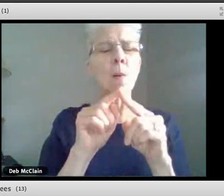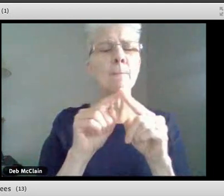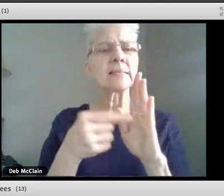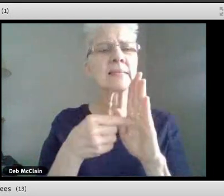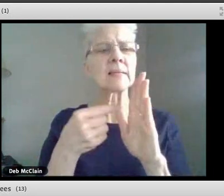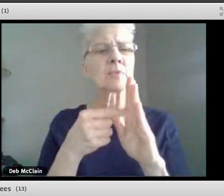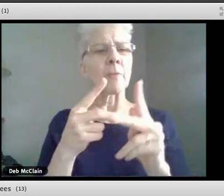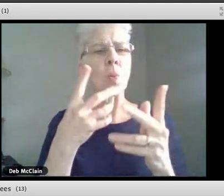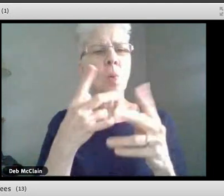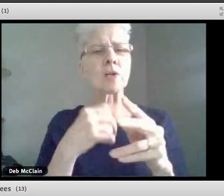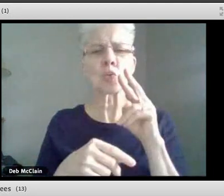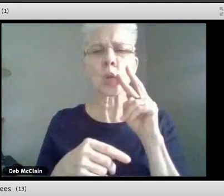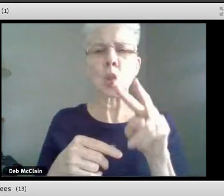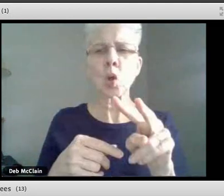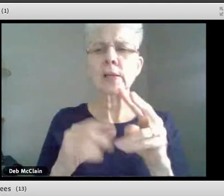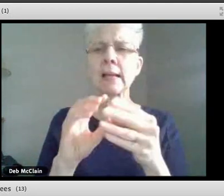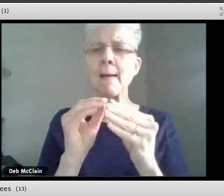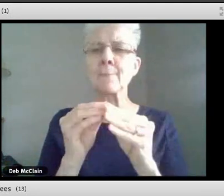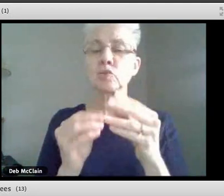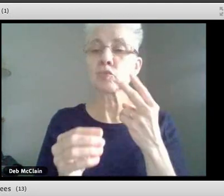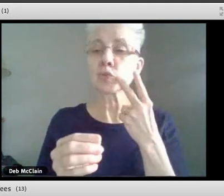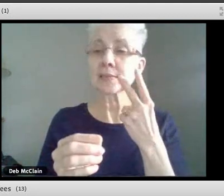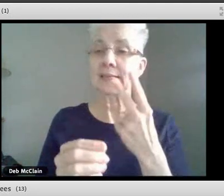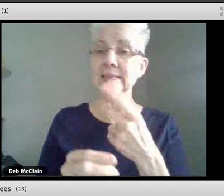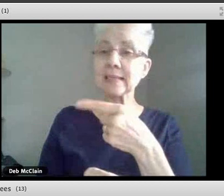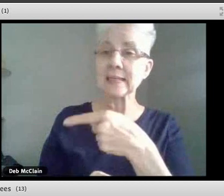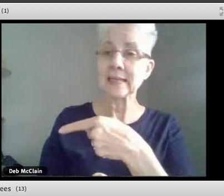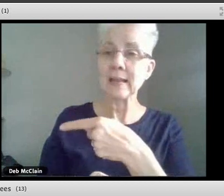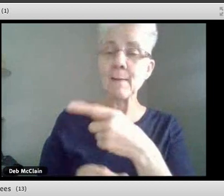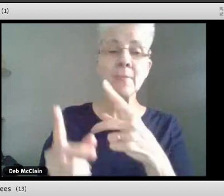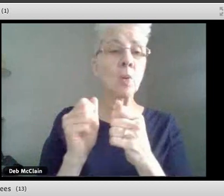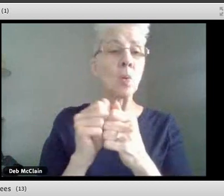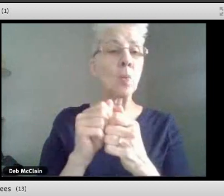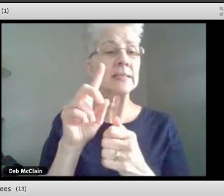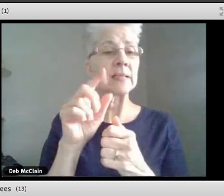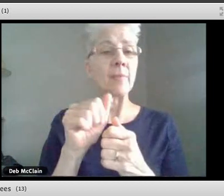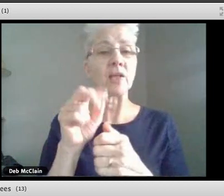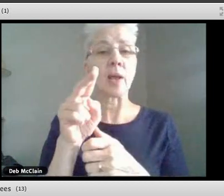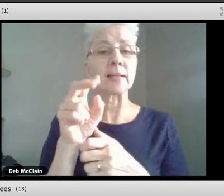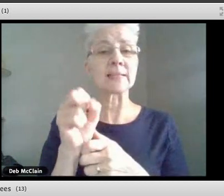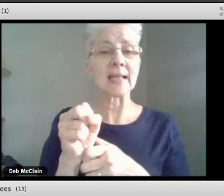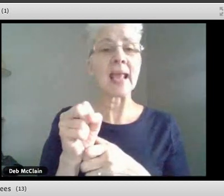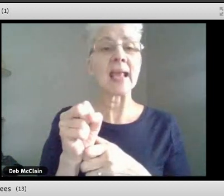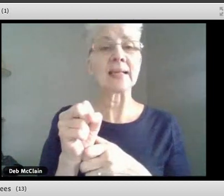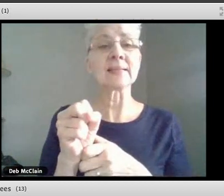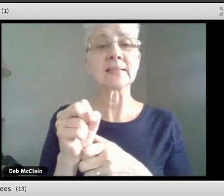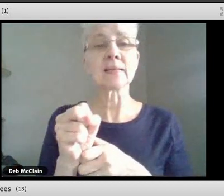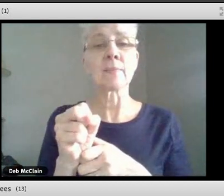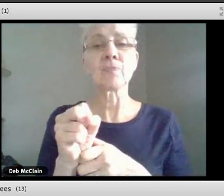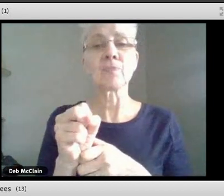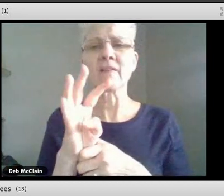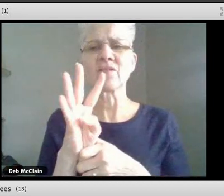So you can see that the number of people with any disability in the United States is, what's that, 40 million? Forty million, seven hundred fourteen thousand,